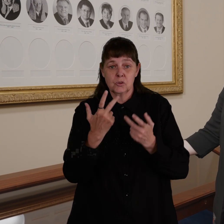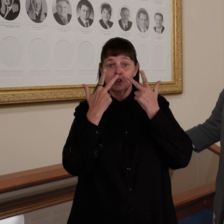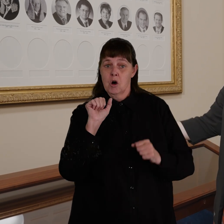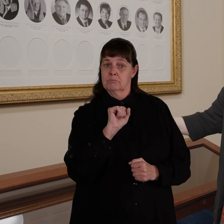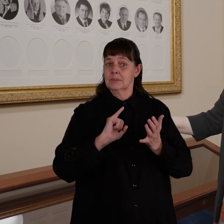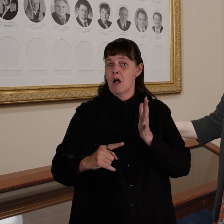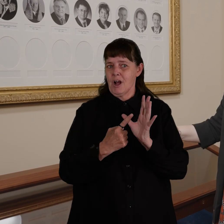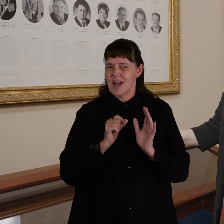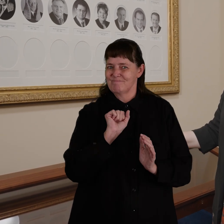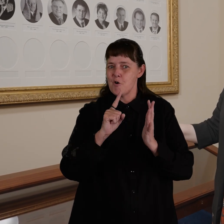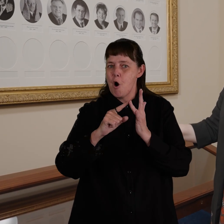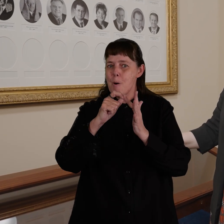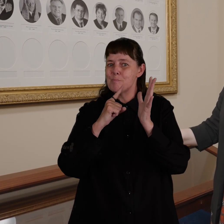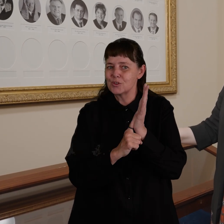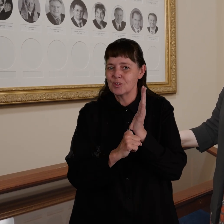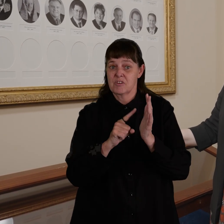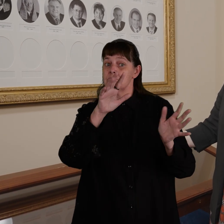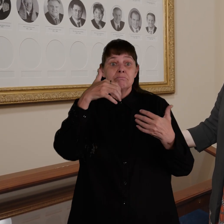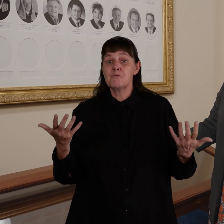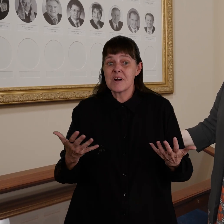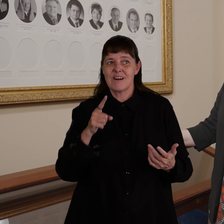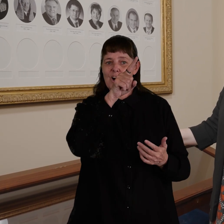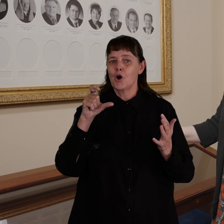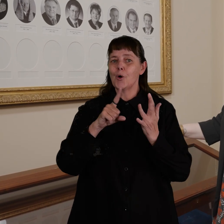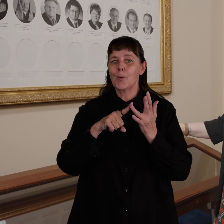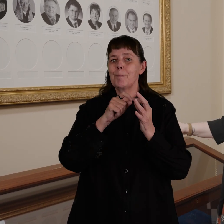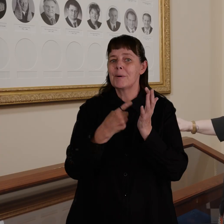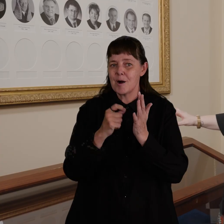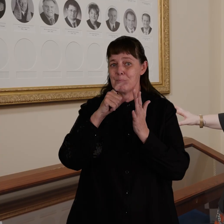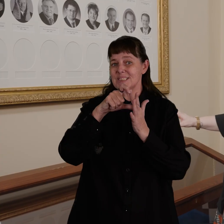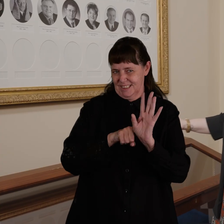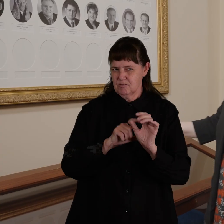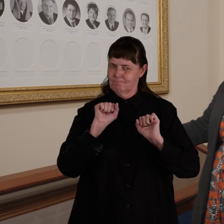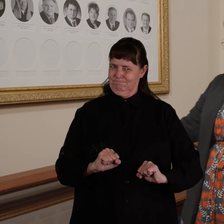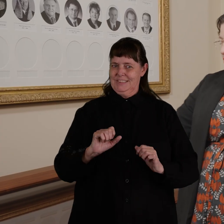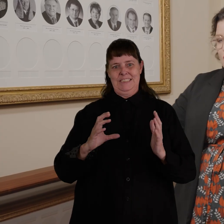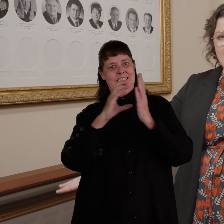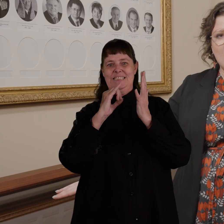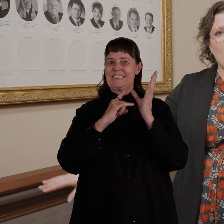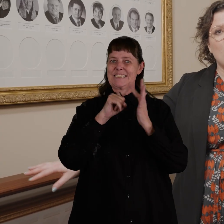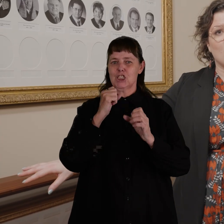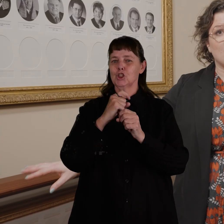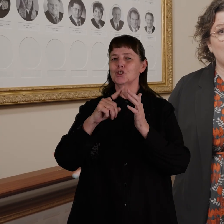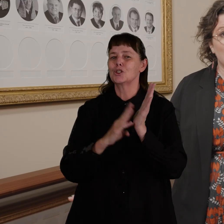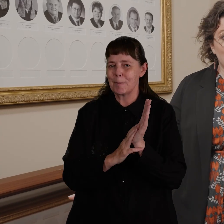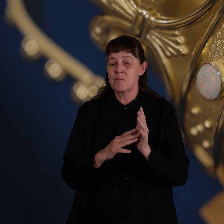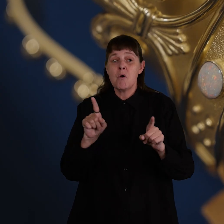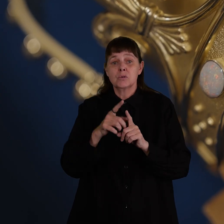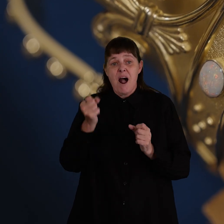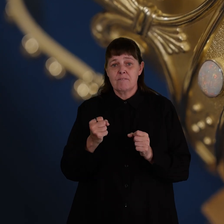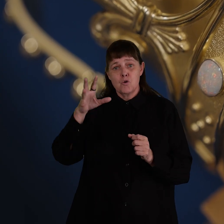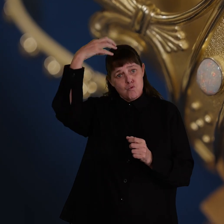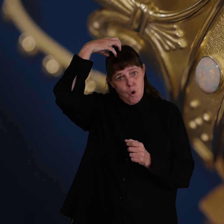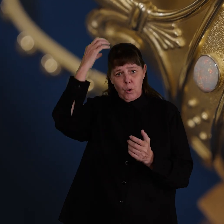inside. It weighs just over six kilos. It features South Australian opals from Coober Pedy as the